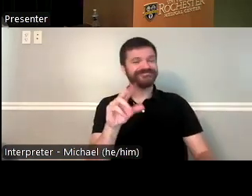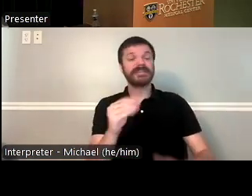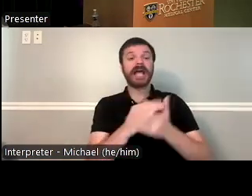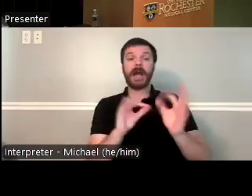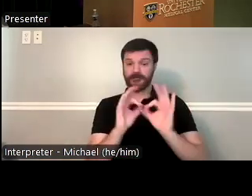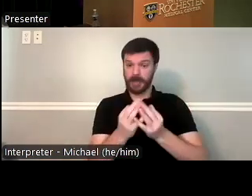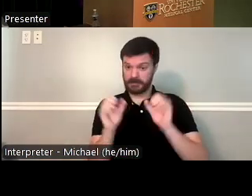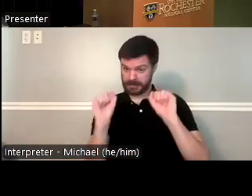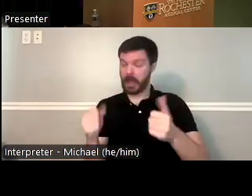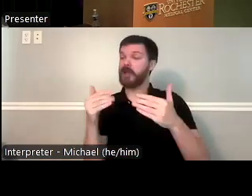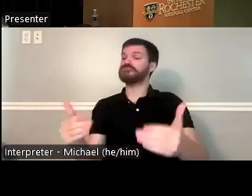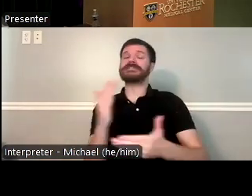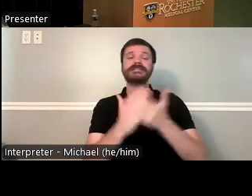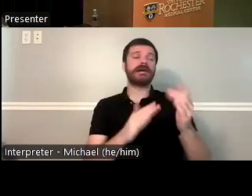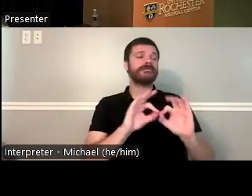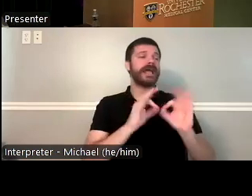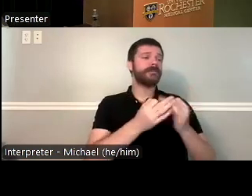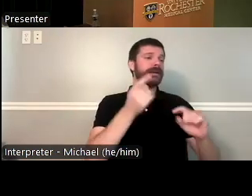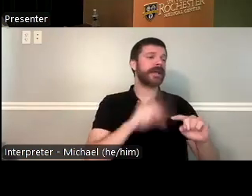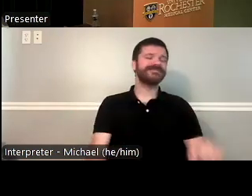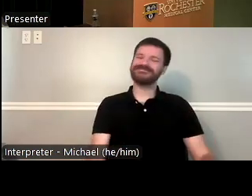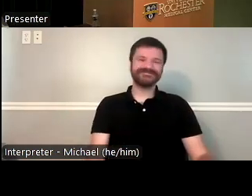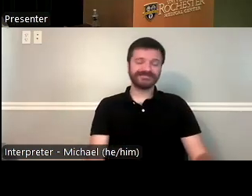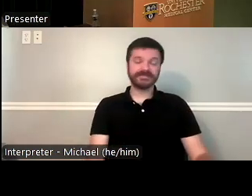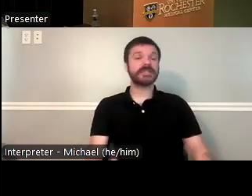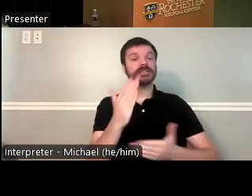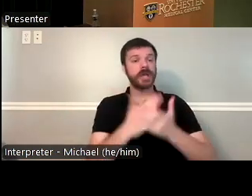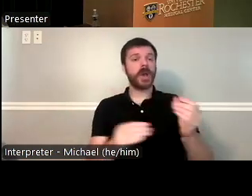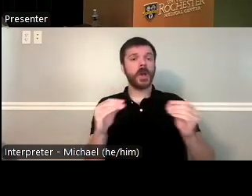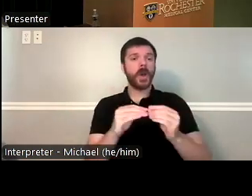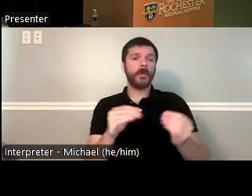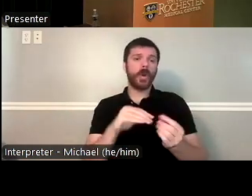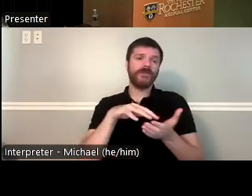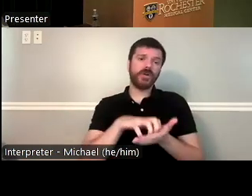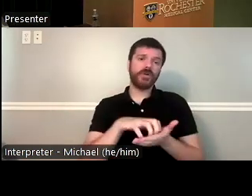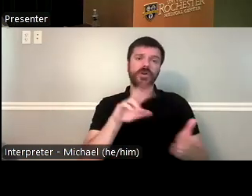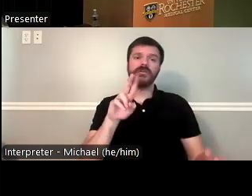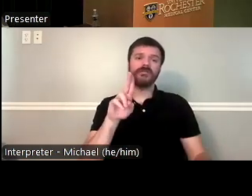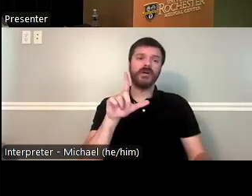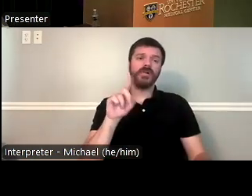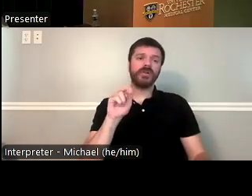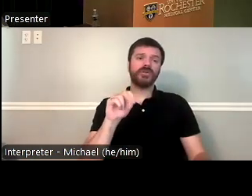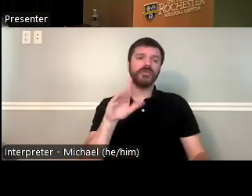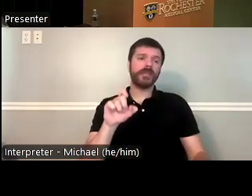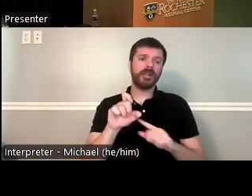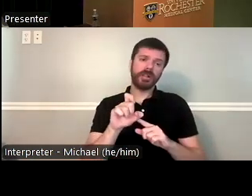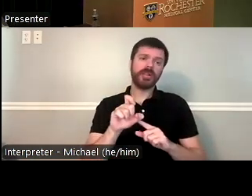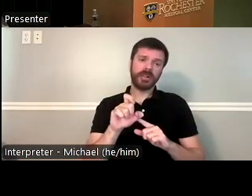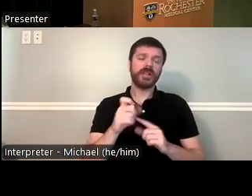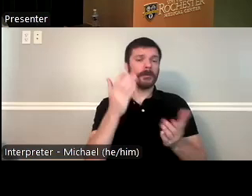aren't some may be more vulnerable and it may be largely either they're facing a a really critical